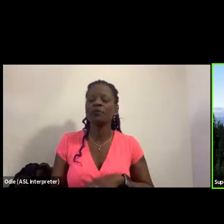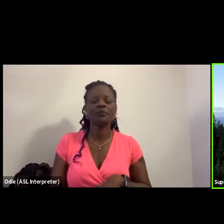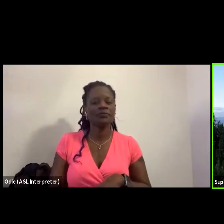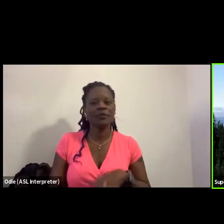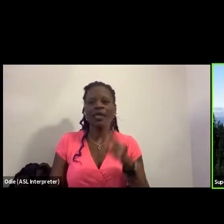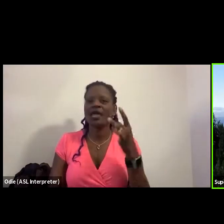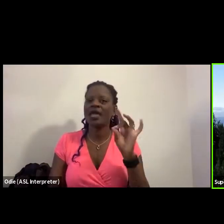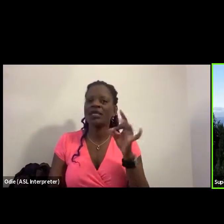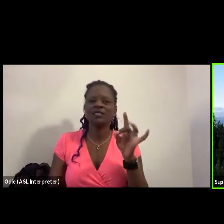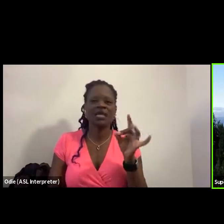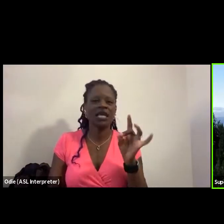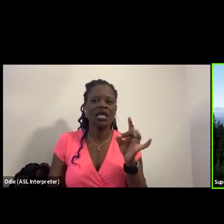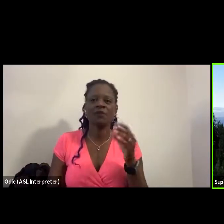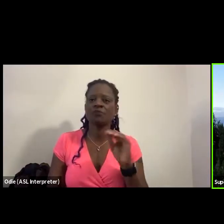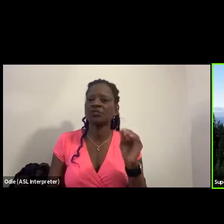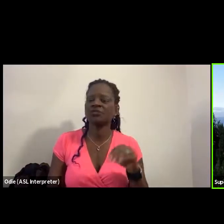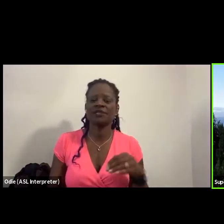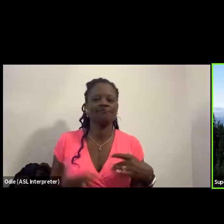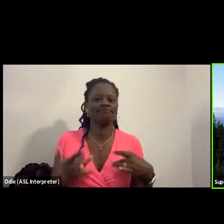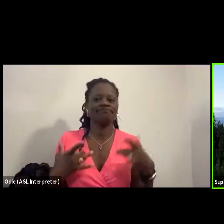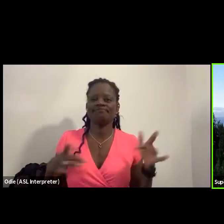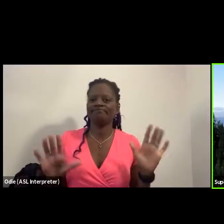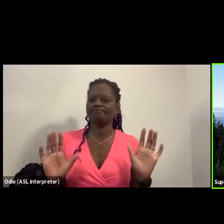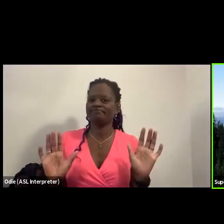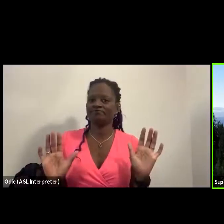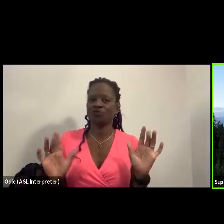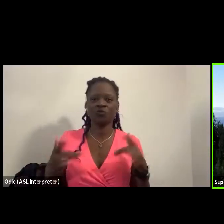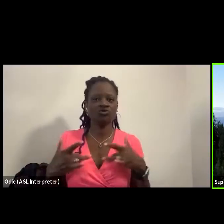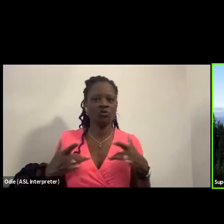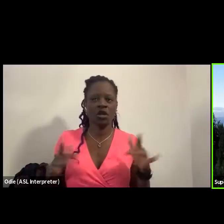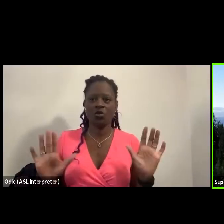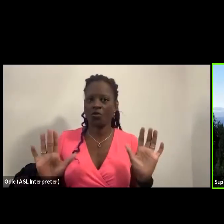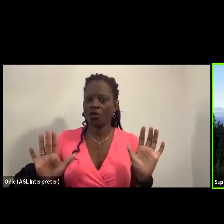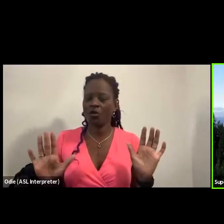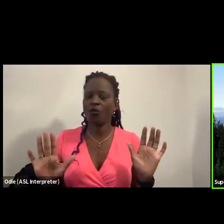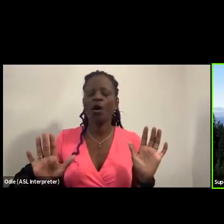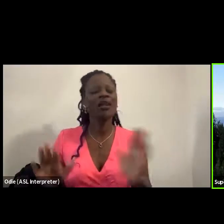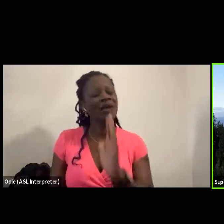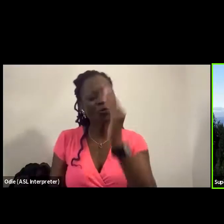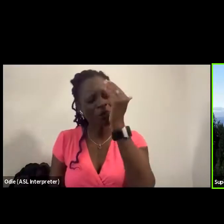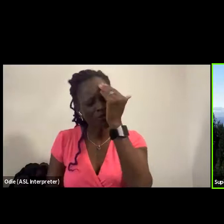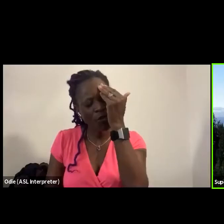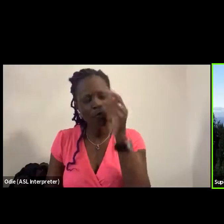We know that addressing vaccine hesitancy is going to take many different messages